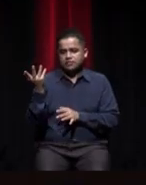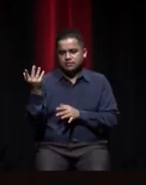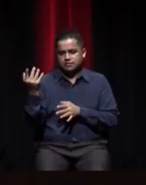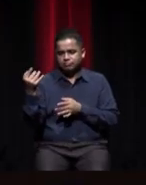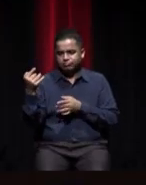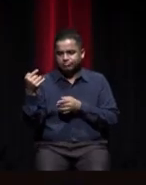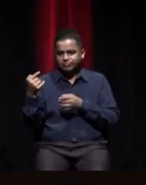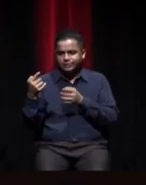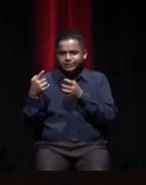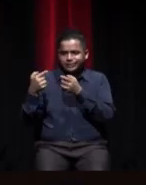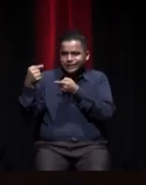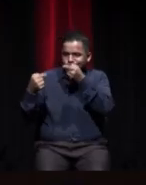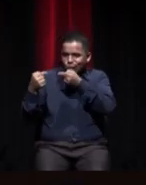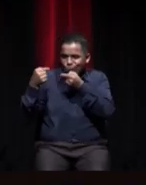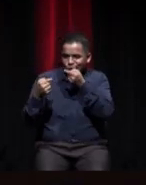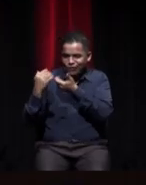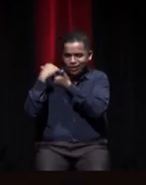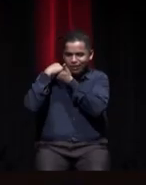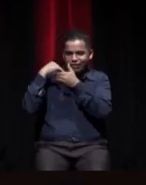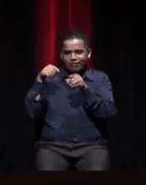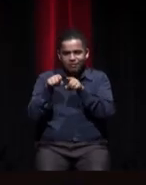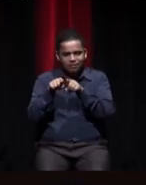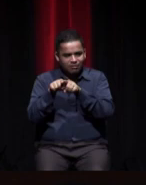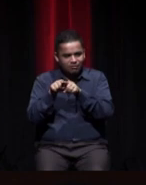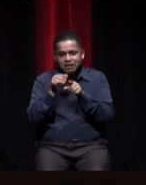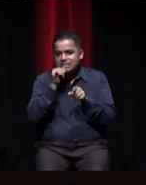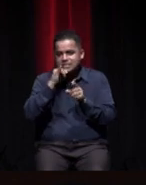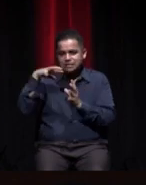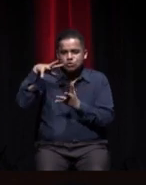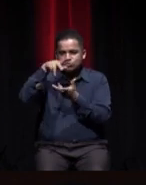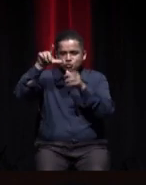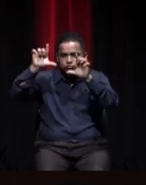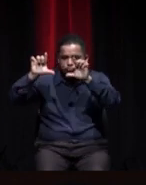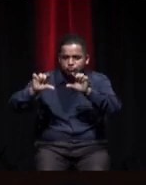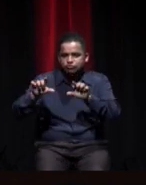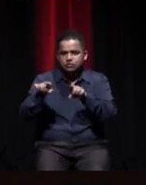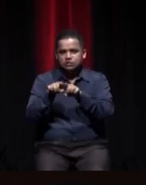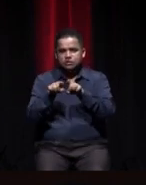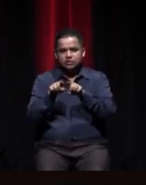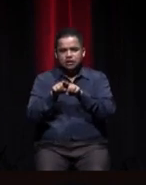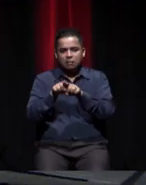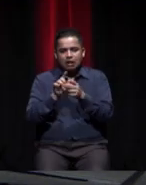The more you shrink the size of the world, the more flaccid your ego gets.